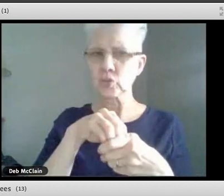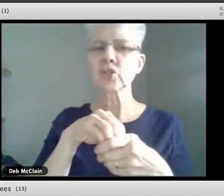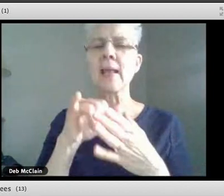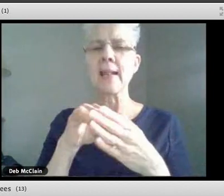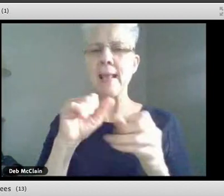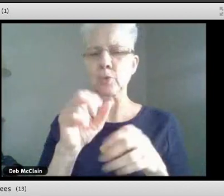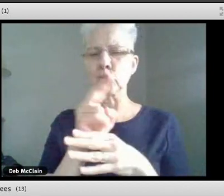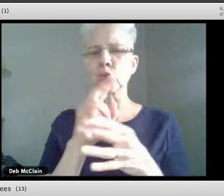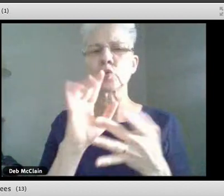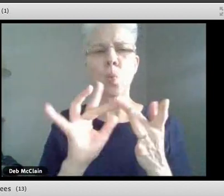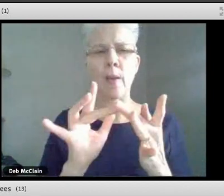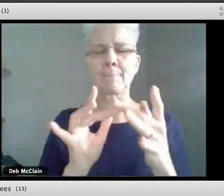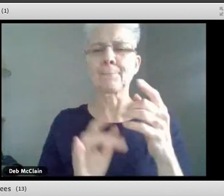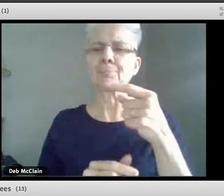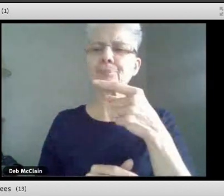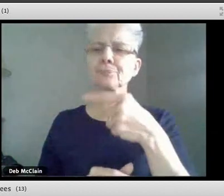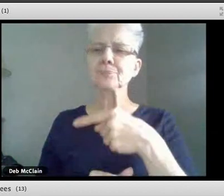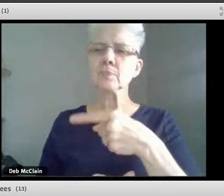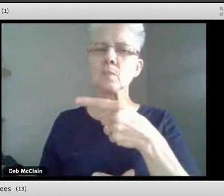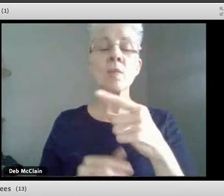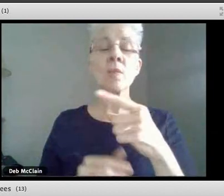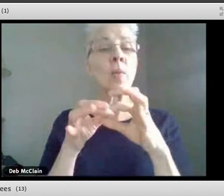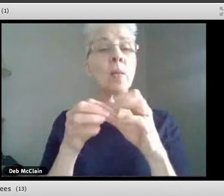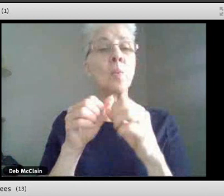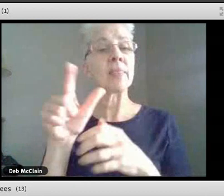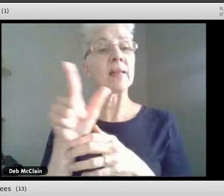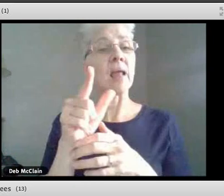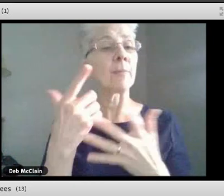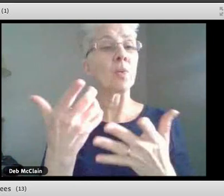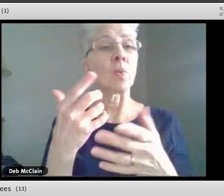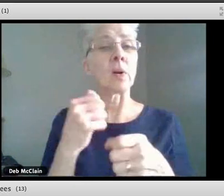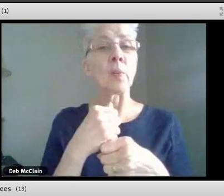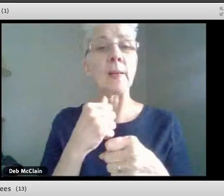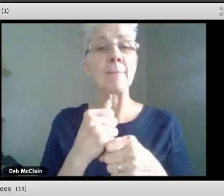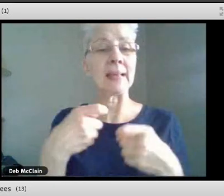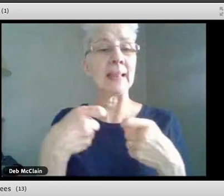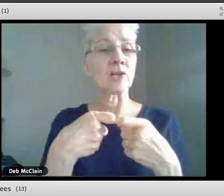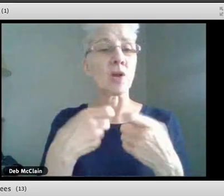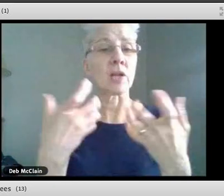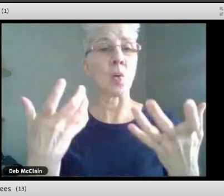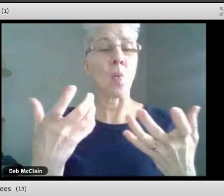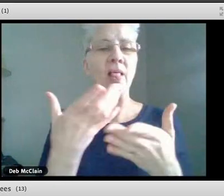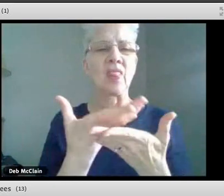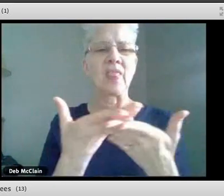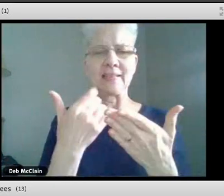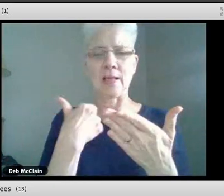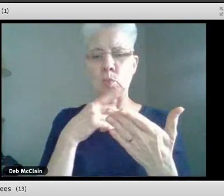So in terms of the library, what do we produce electronically? What are things that we do that help people?